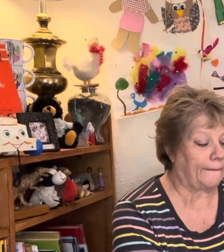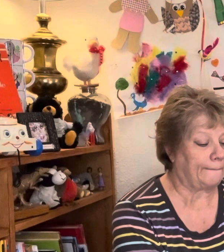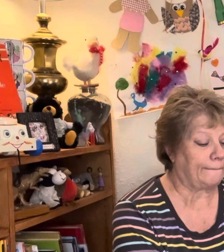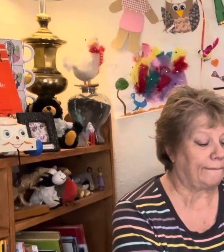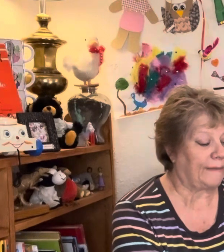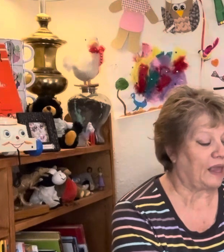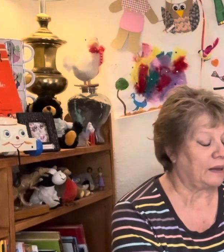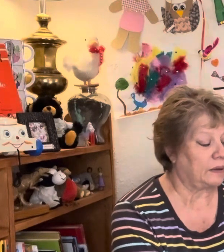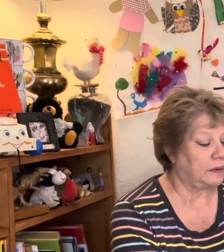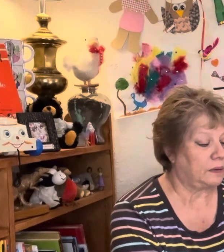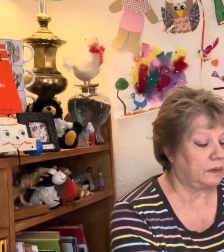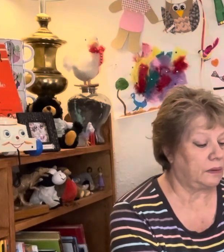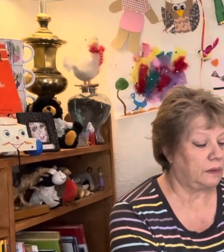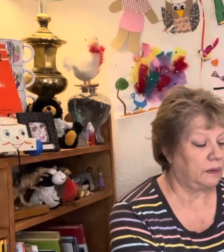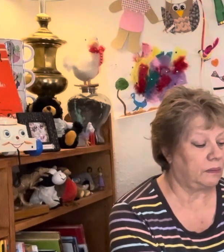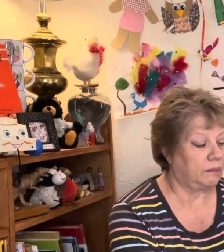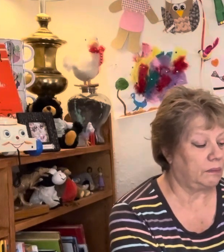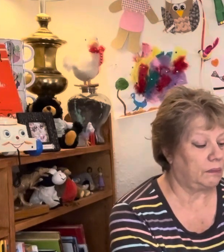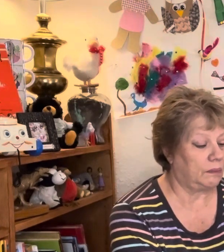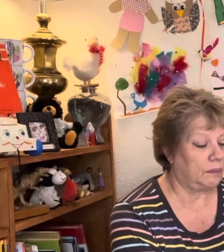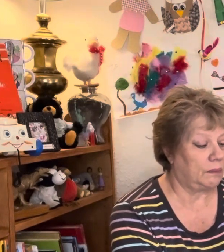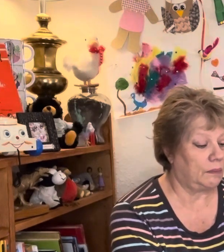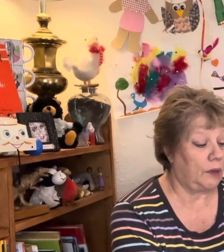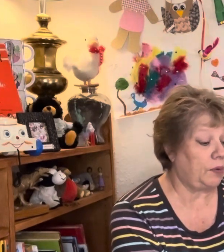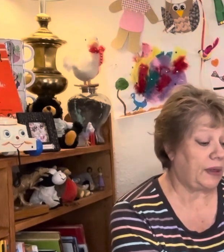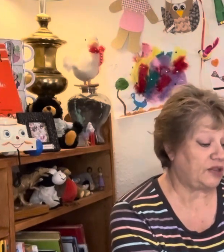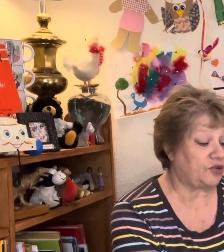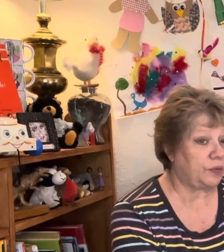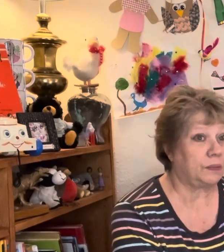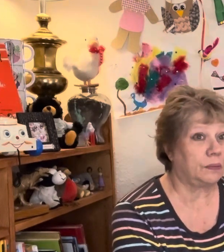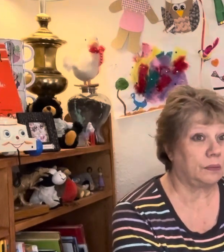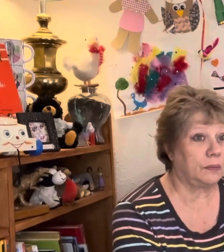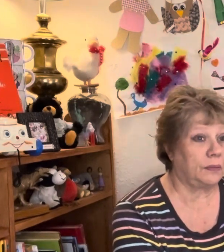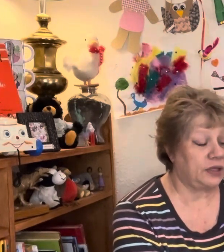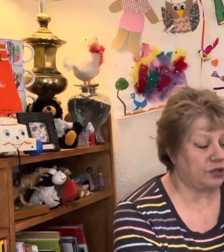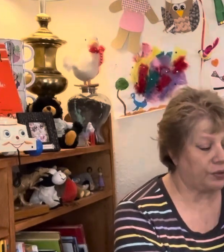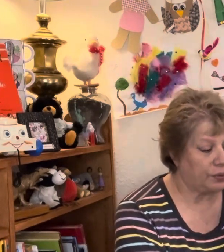But they don't have to glue it if they want to remove the handle, right? BARB: That's true. That's true.